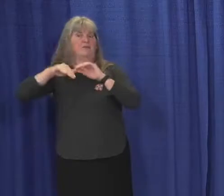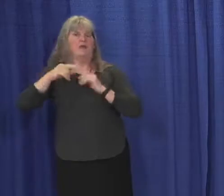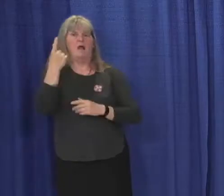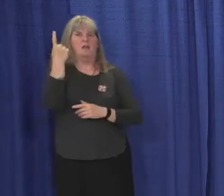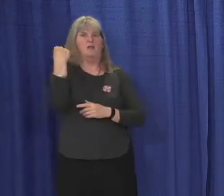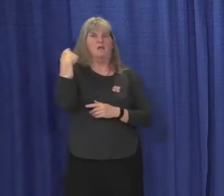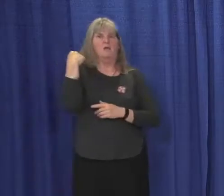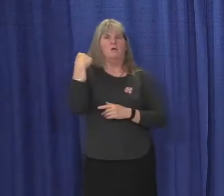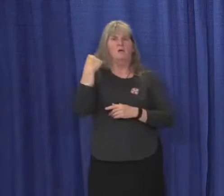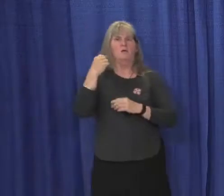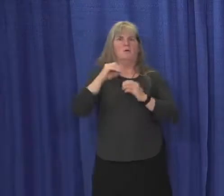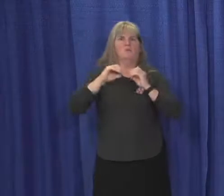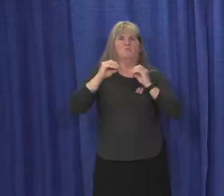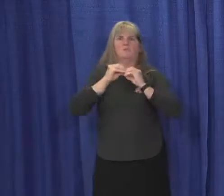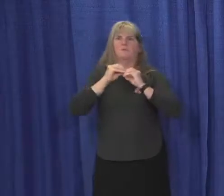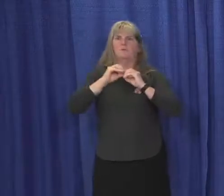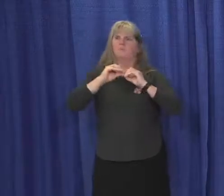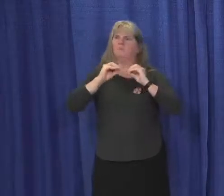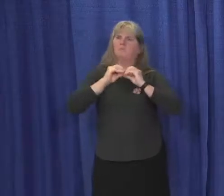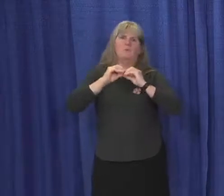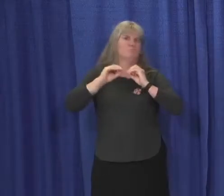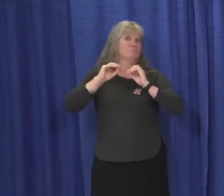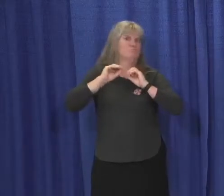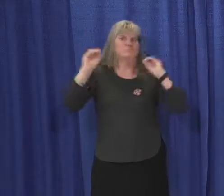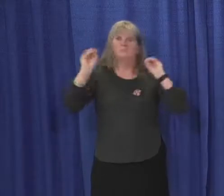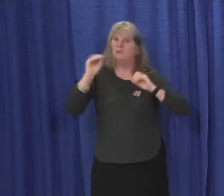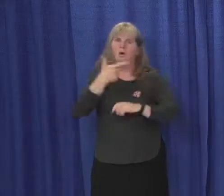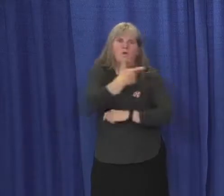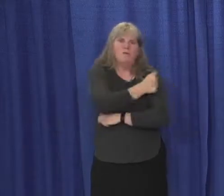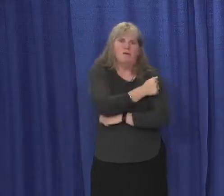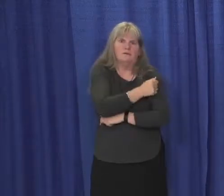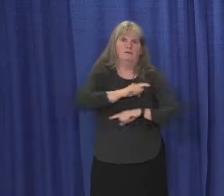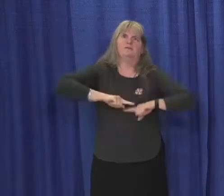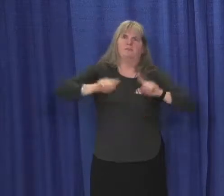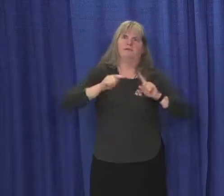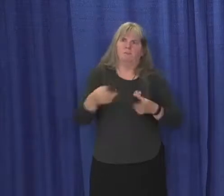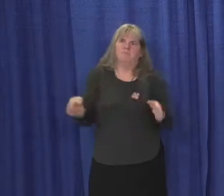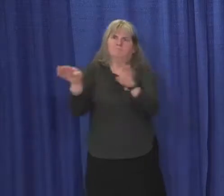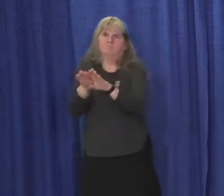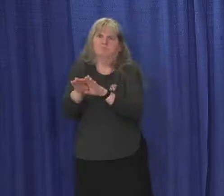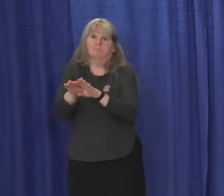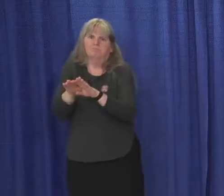done a year ago. So is trying to assess where we